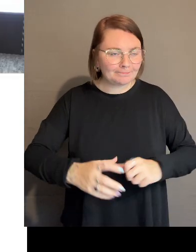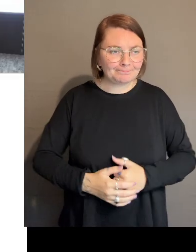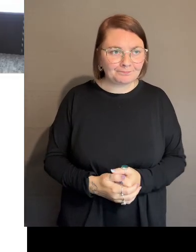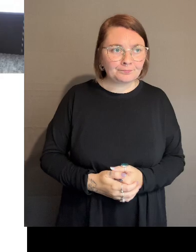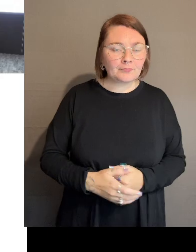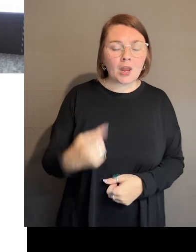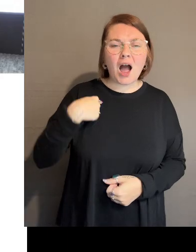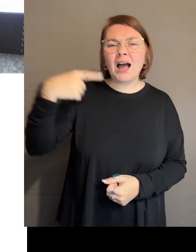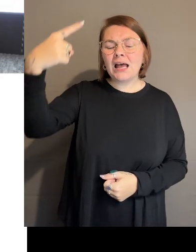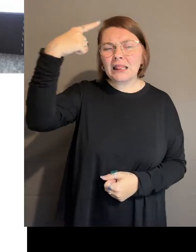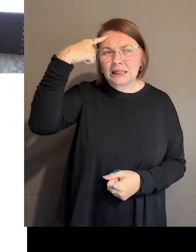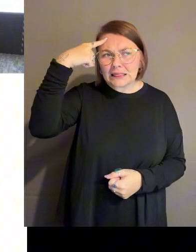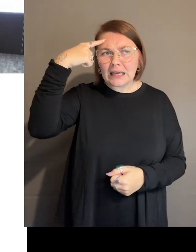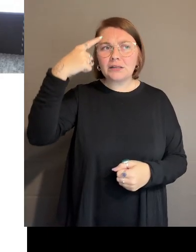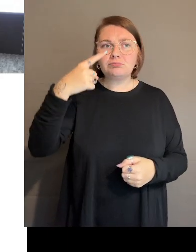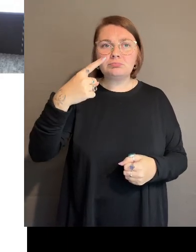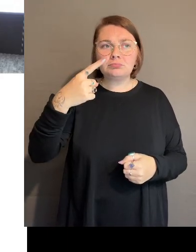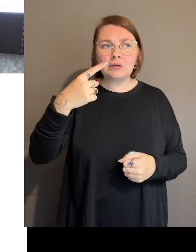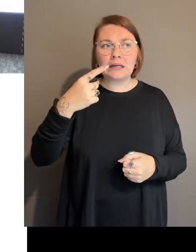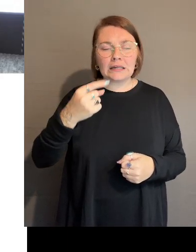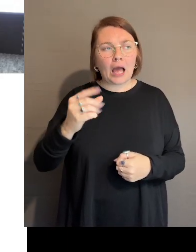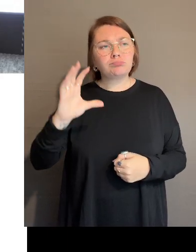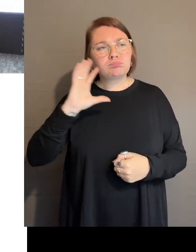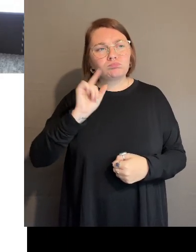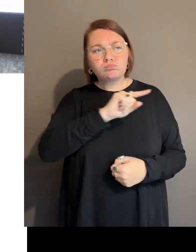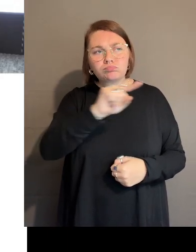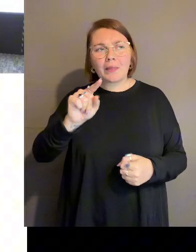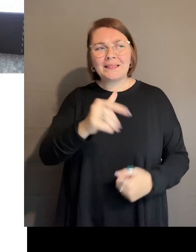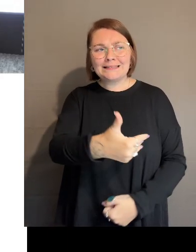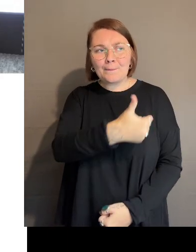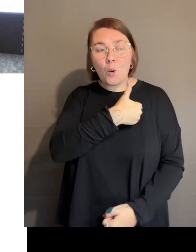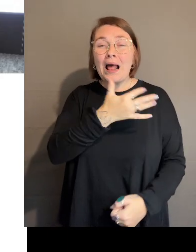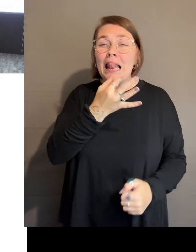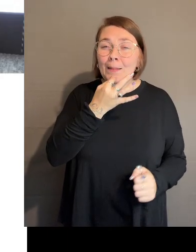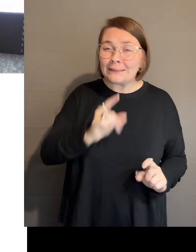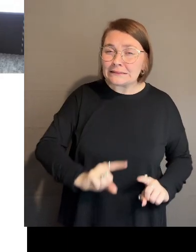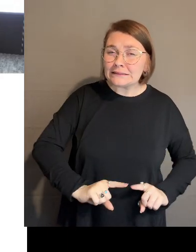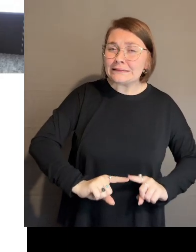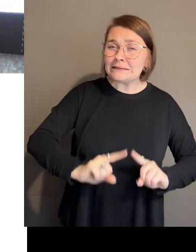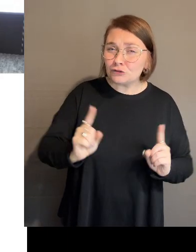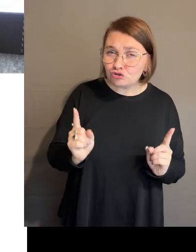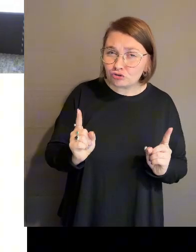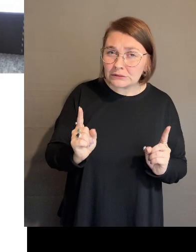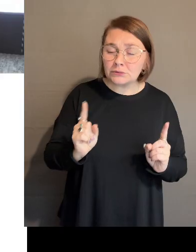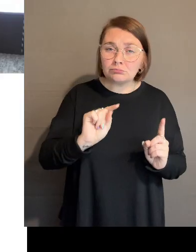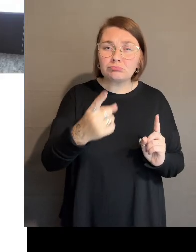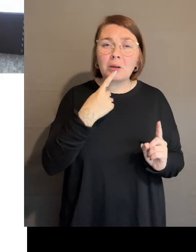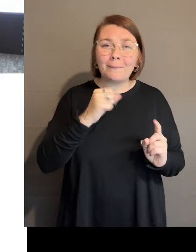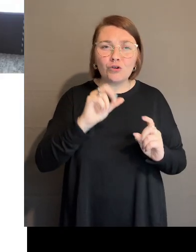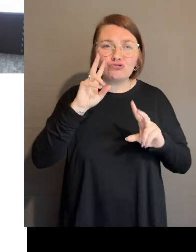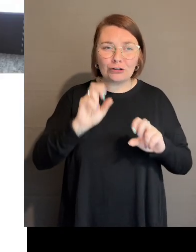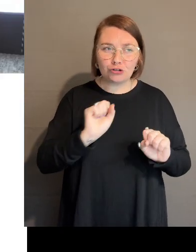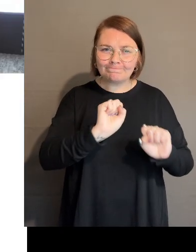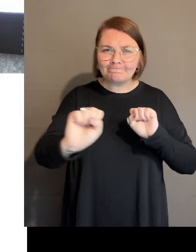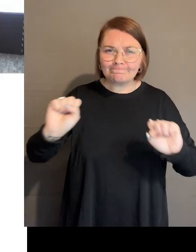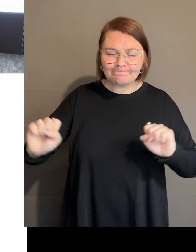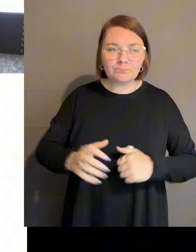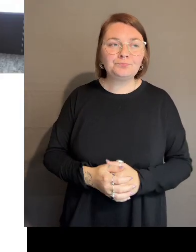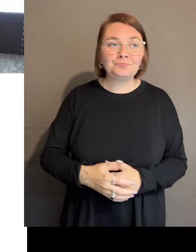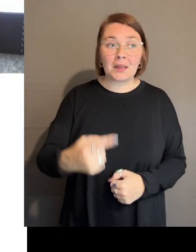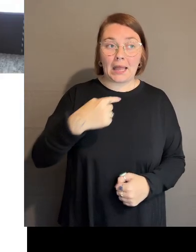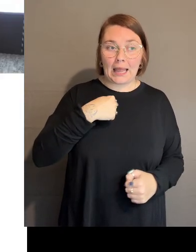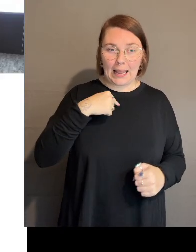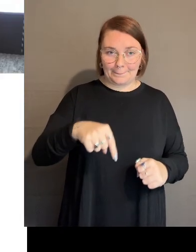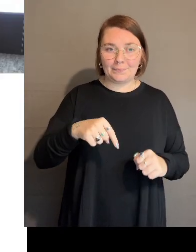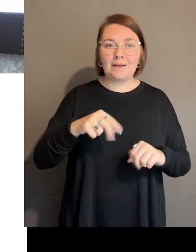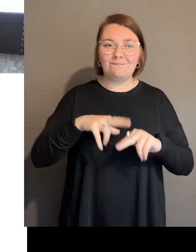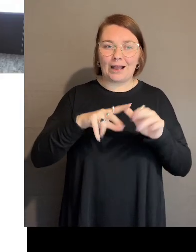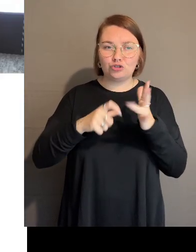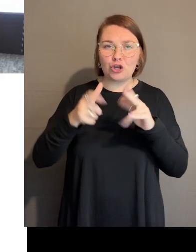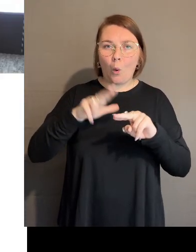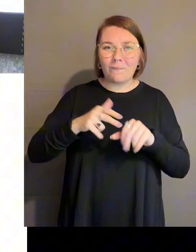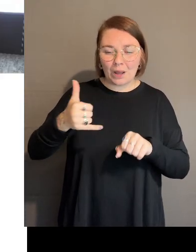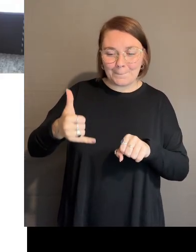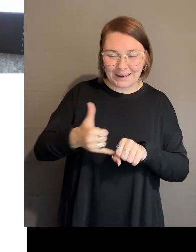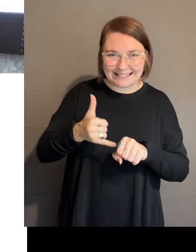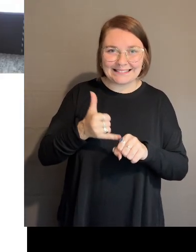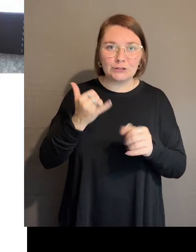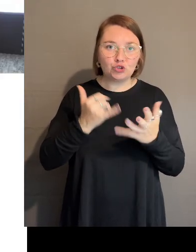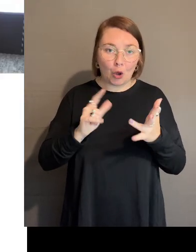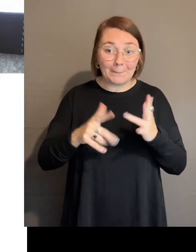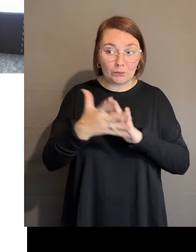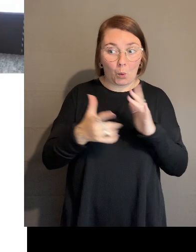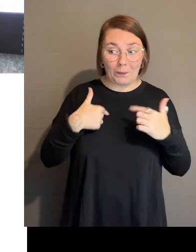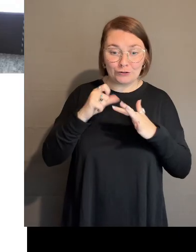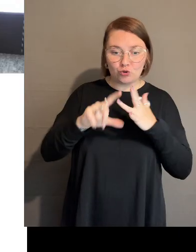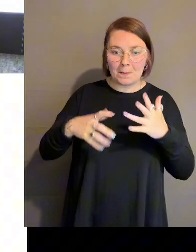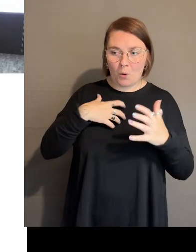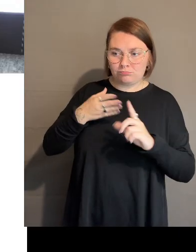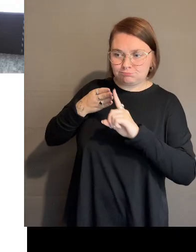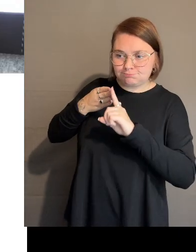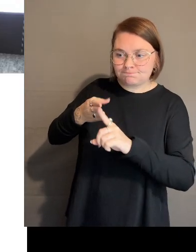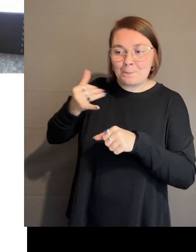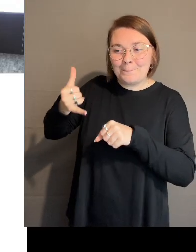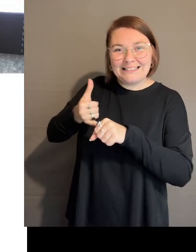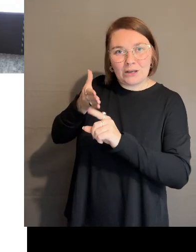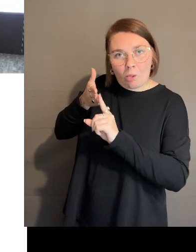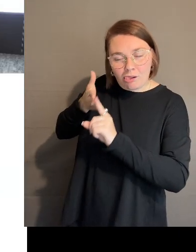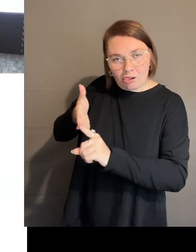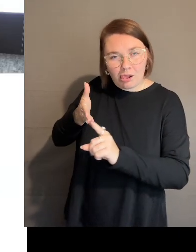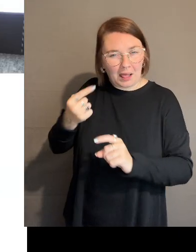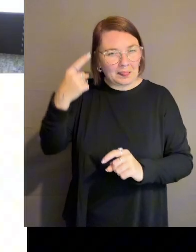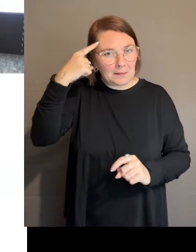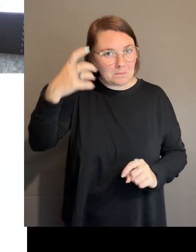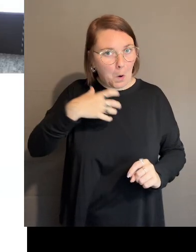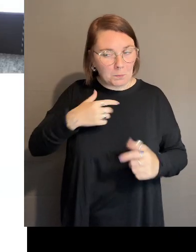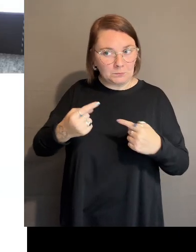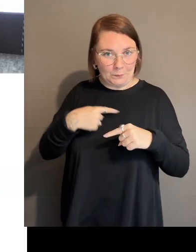And I think it's probably, having listened to you this morning, it's probably a little bit different than the type of research that you do. I am at the Faculty of Medicine, so I think, to some extent, what we do is more medically oriented, probably.